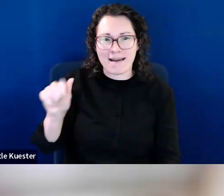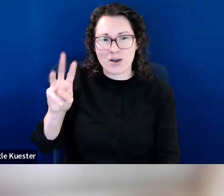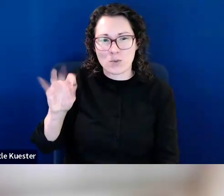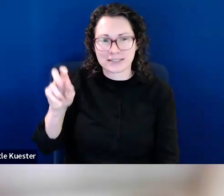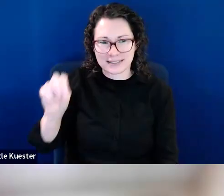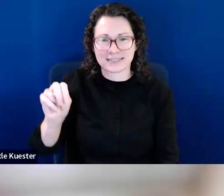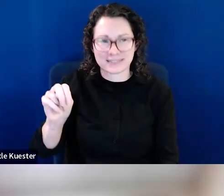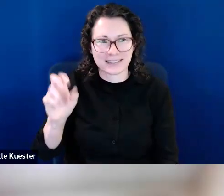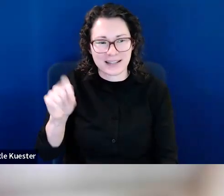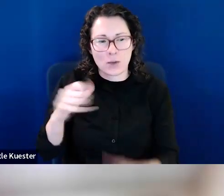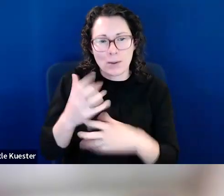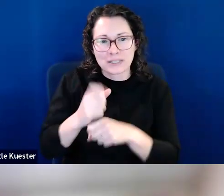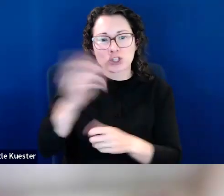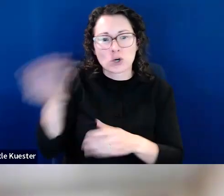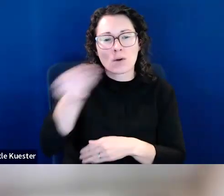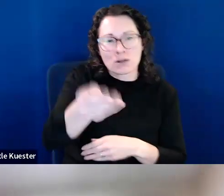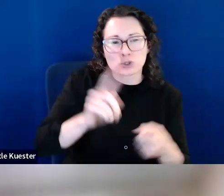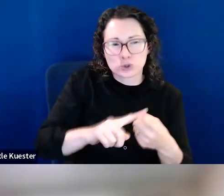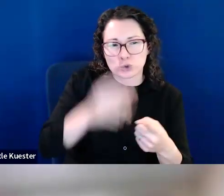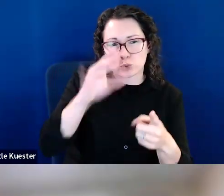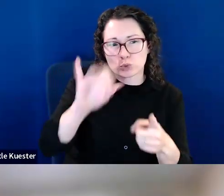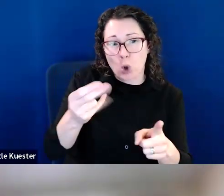we'll make sure we make that. I will do that. Chair Bailey, I will send that to